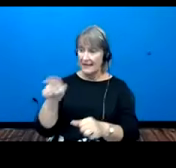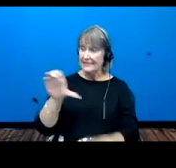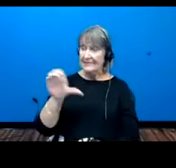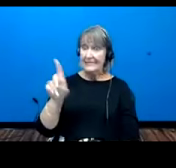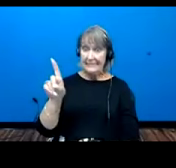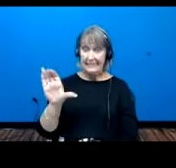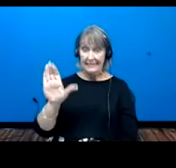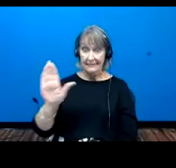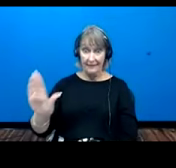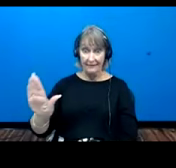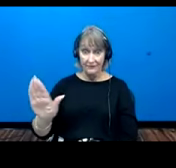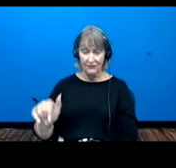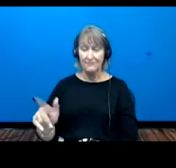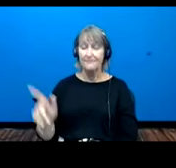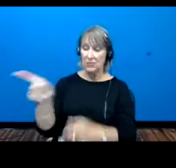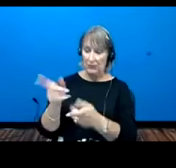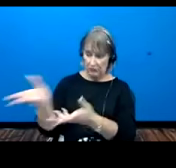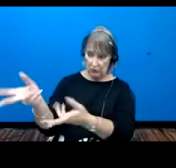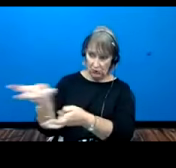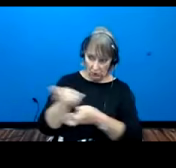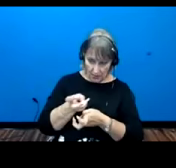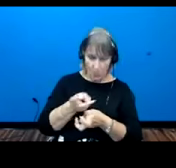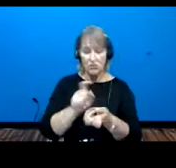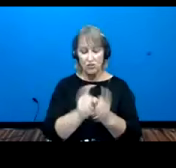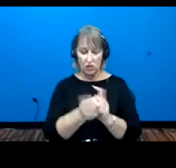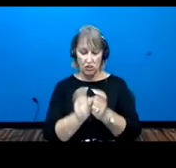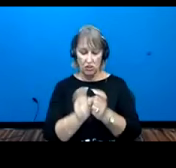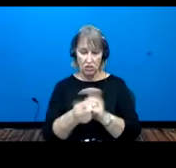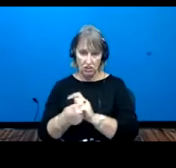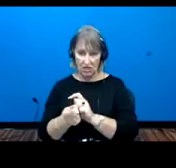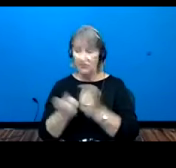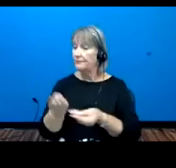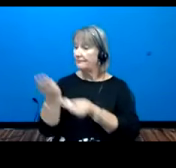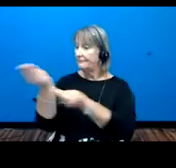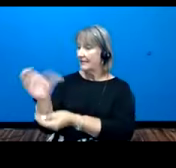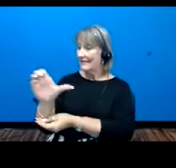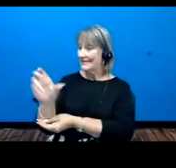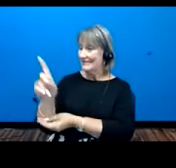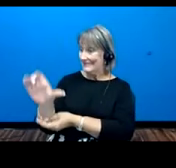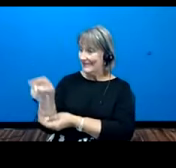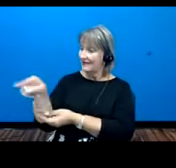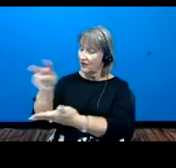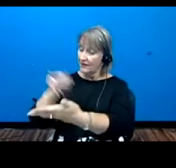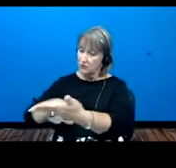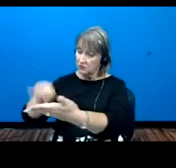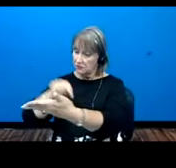The resulting documents were submitted to the CDC for review and approval, and the resulting documents will be made available